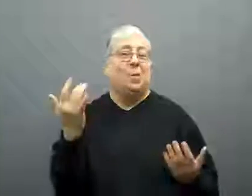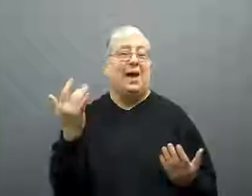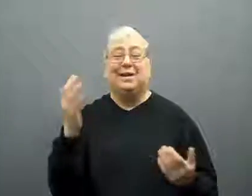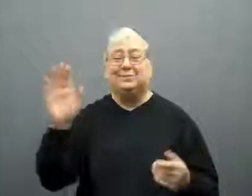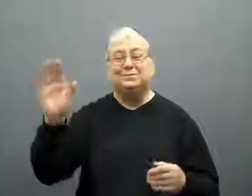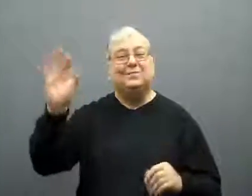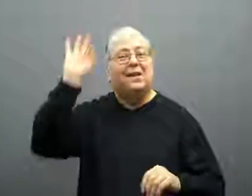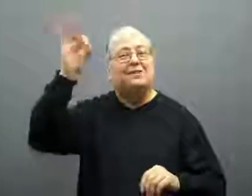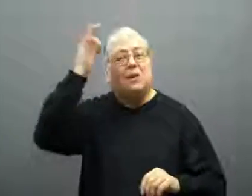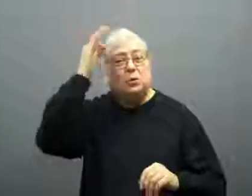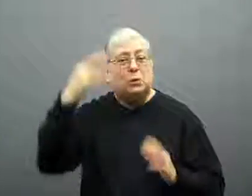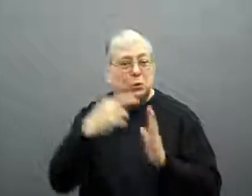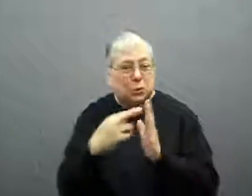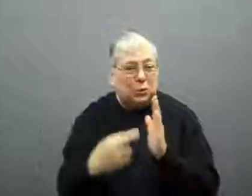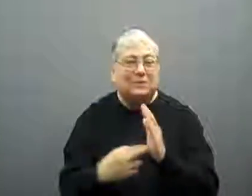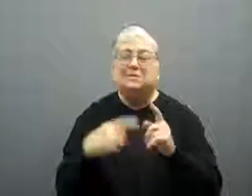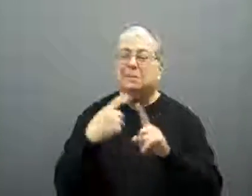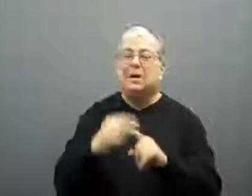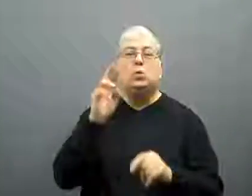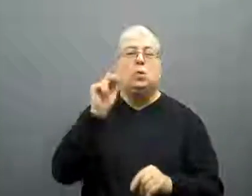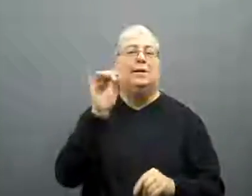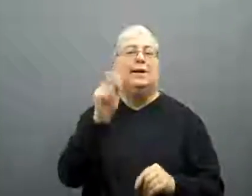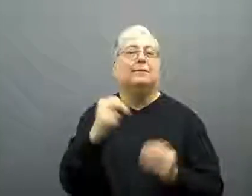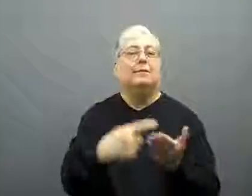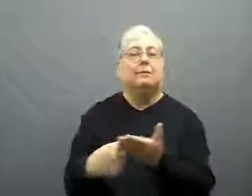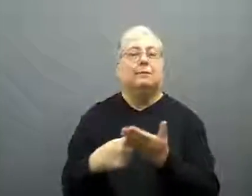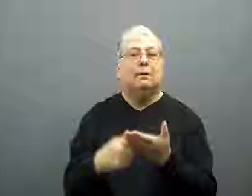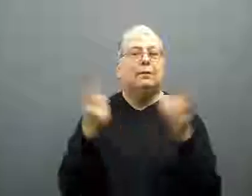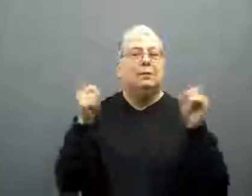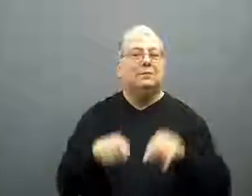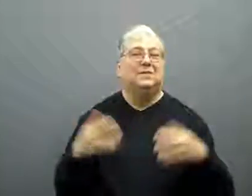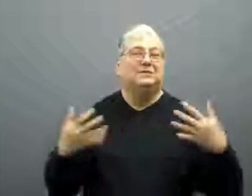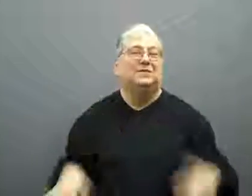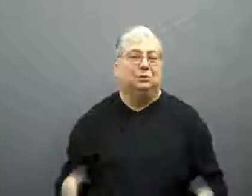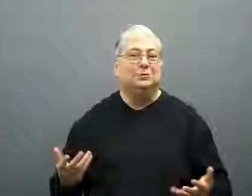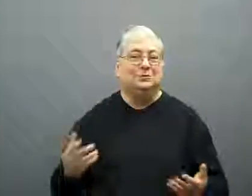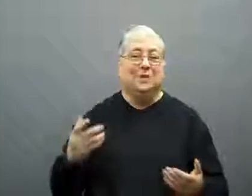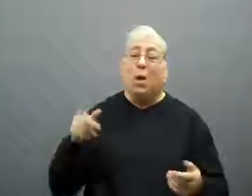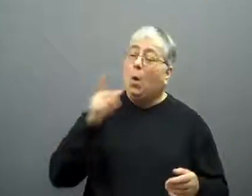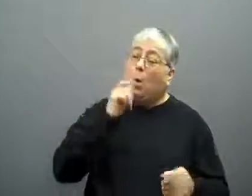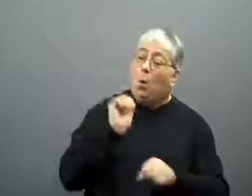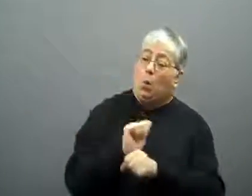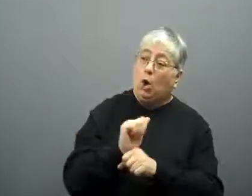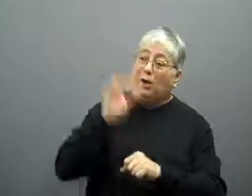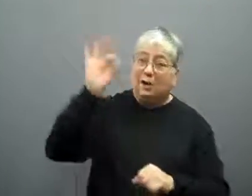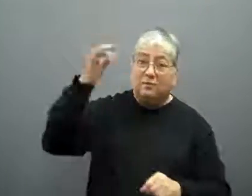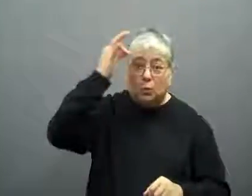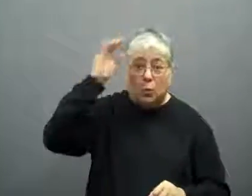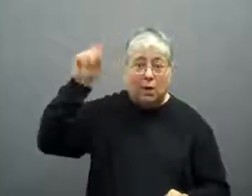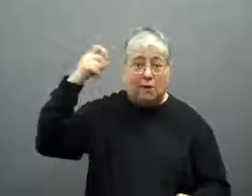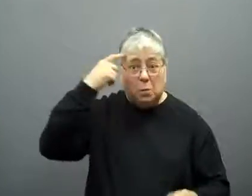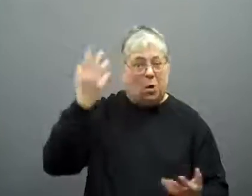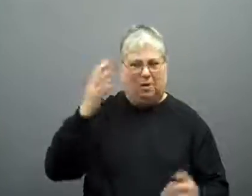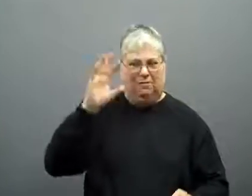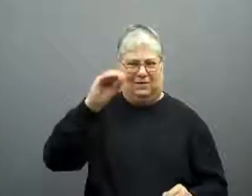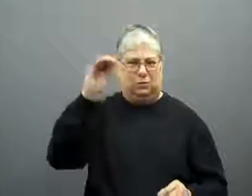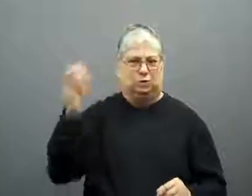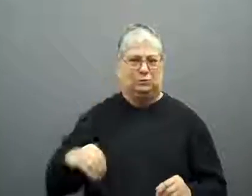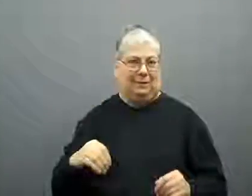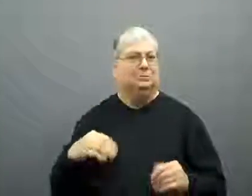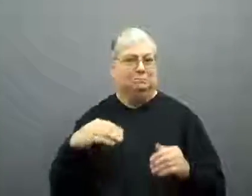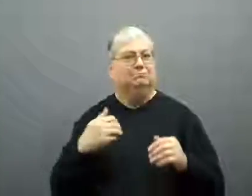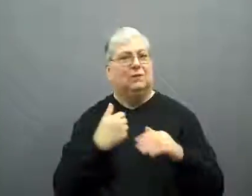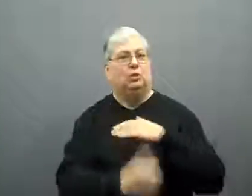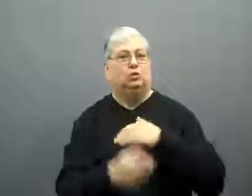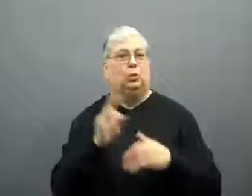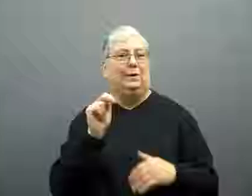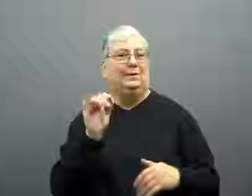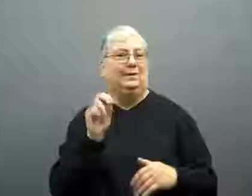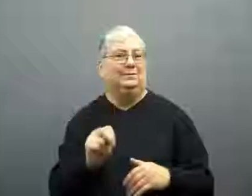due to federal regulations and union contract agreements.